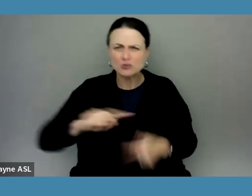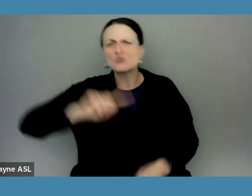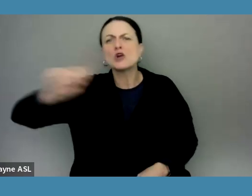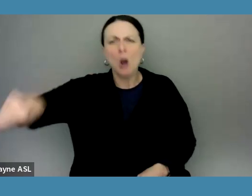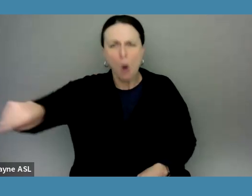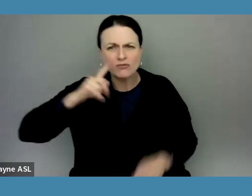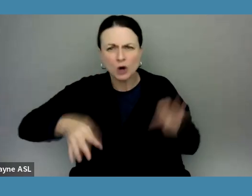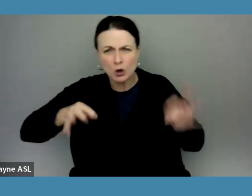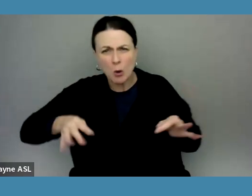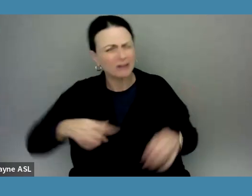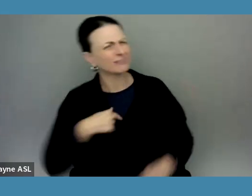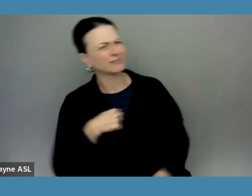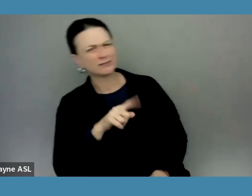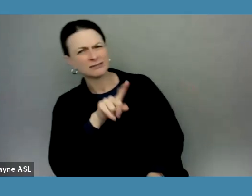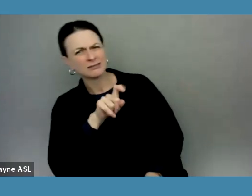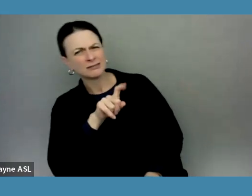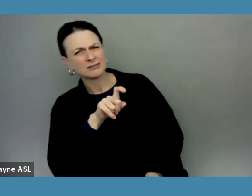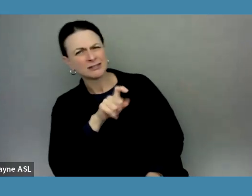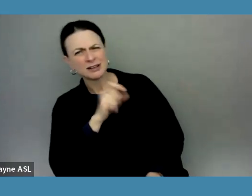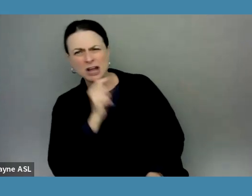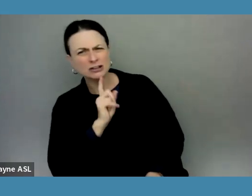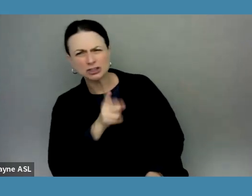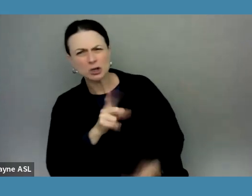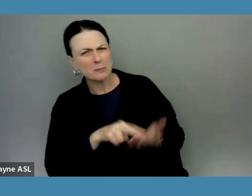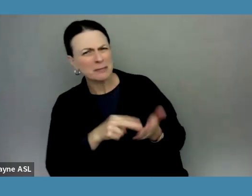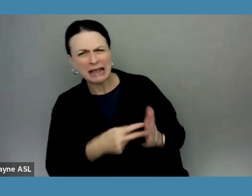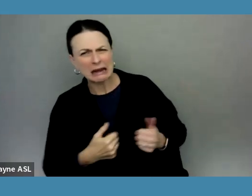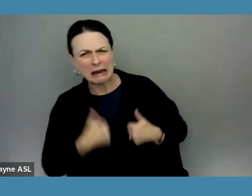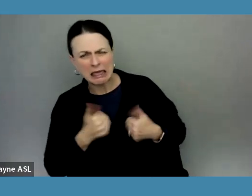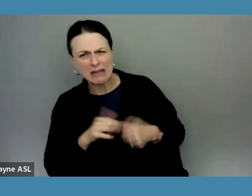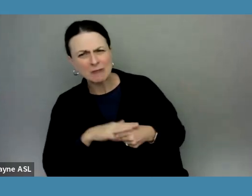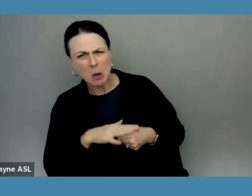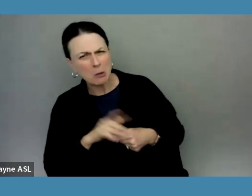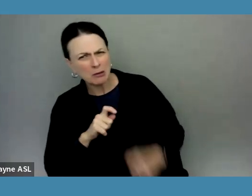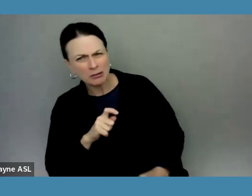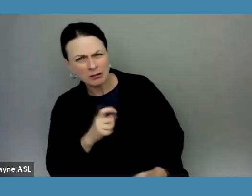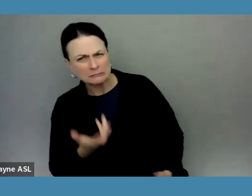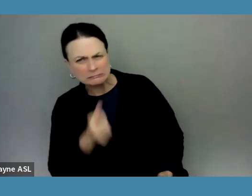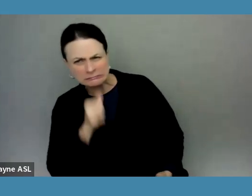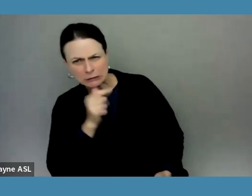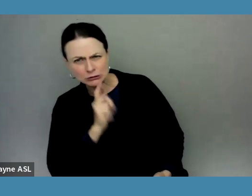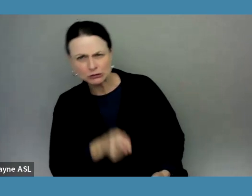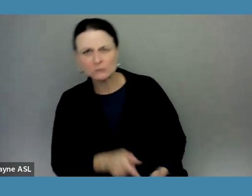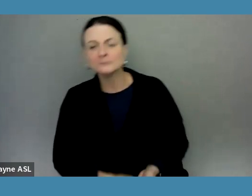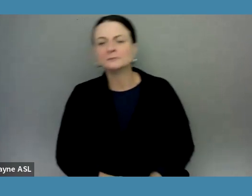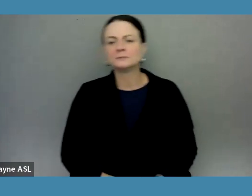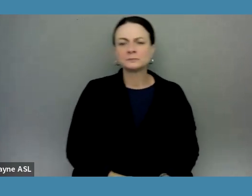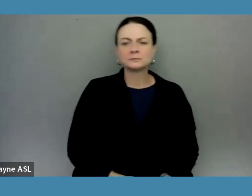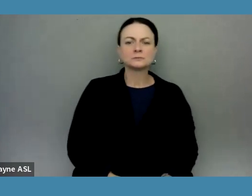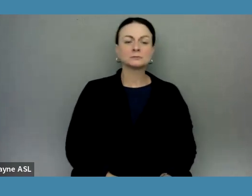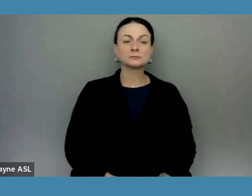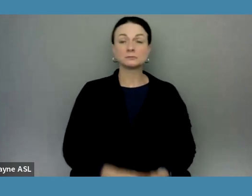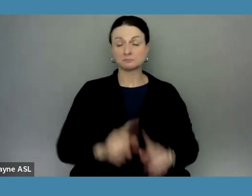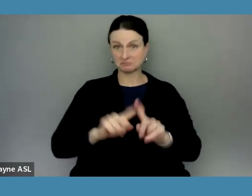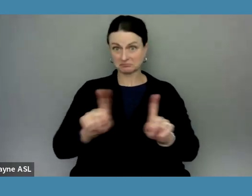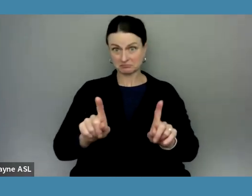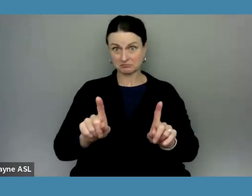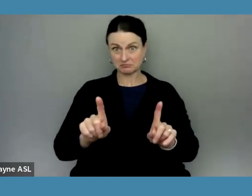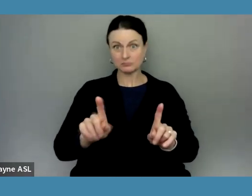I'm not sure what you mean by live local, however, the Office of Fair Hearings,